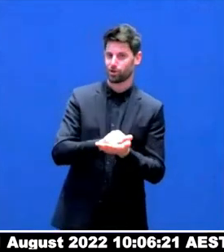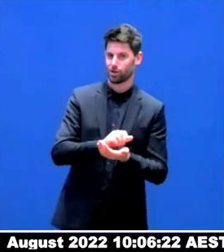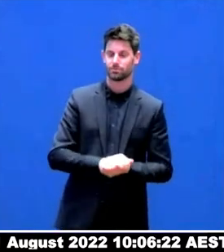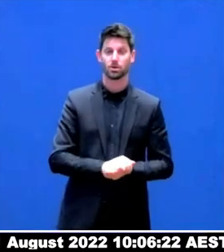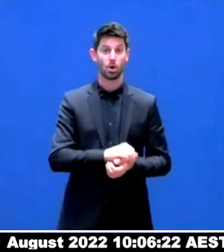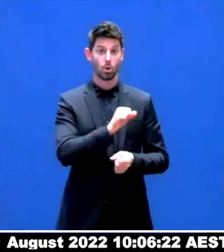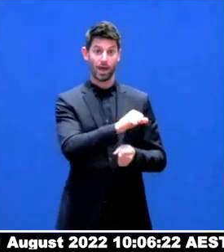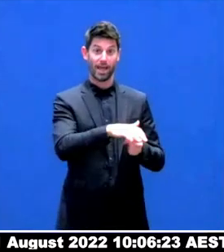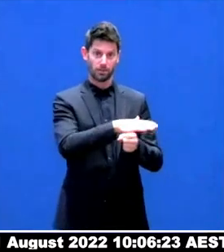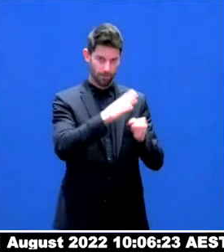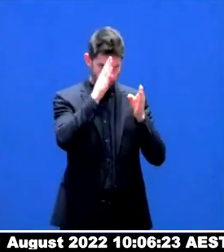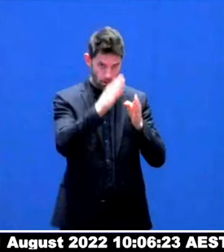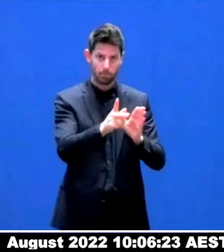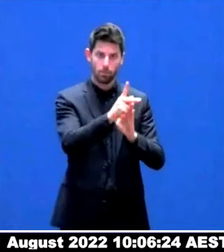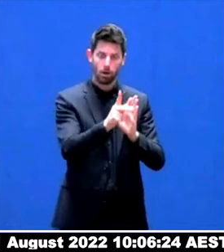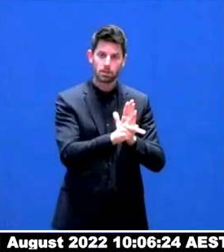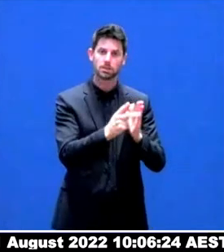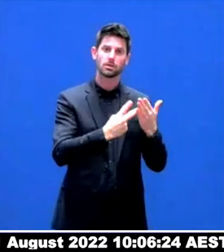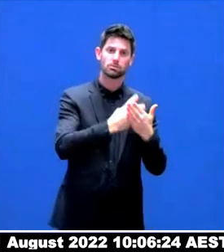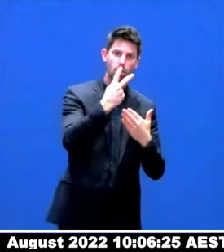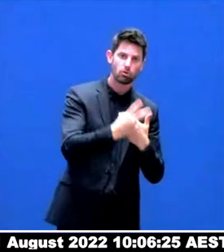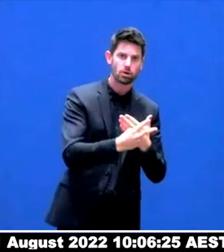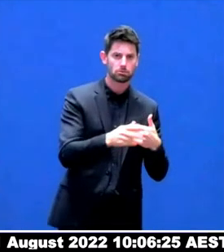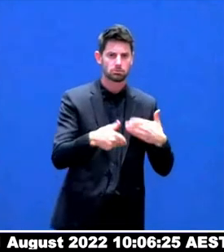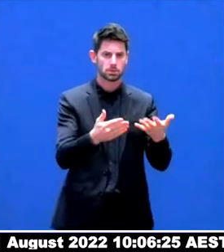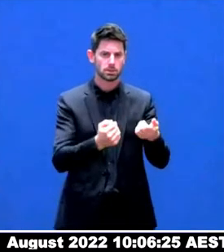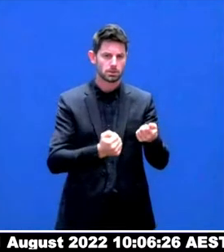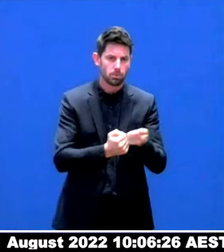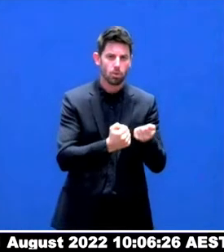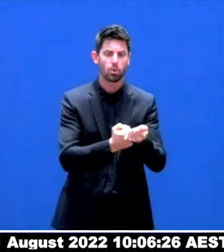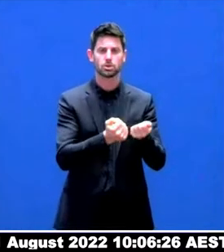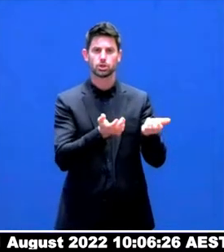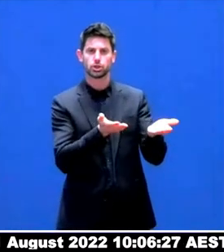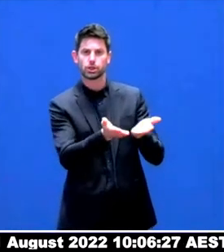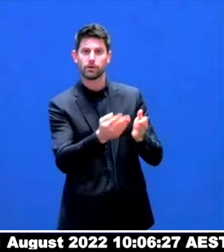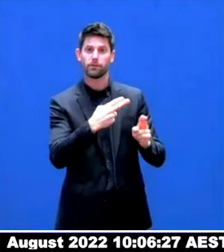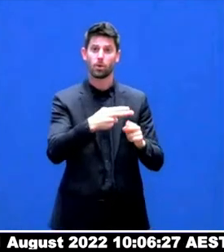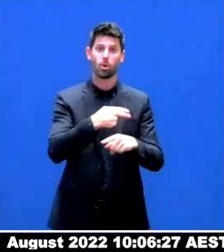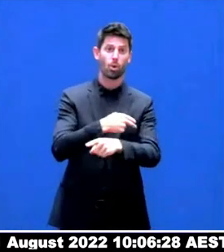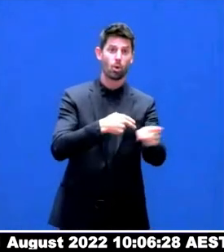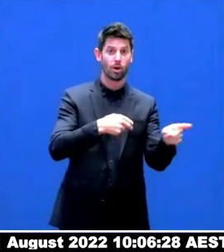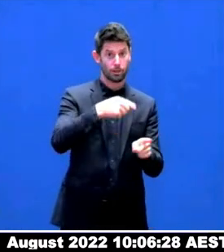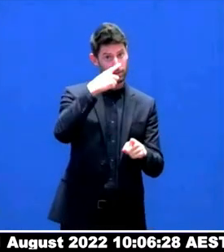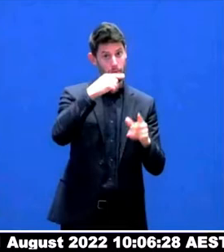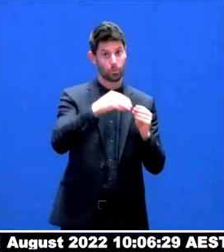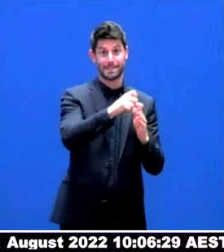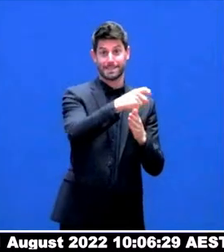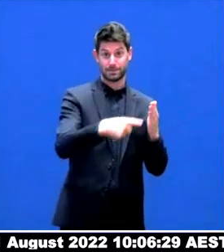policies and programs providing targeted supports and services for people with disability and their carers.